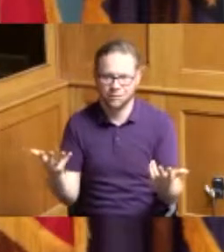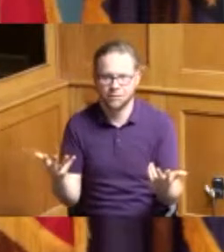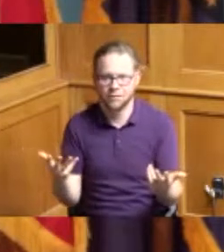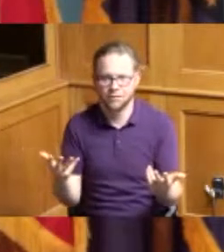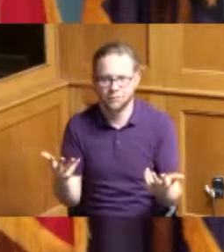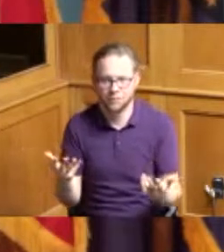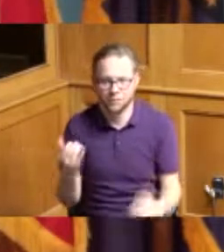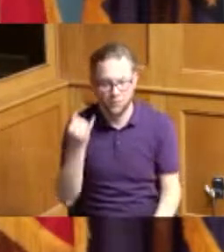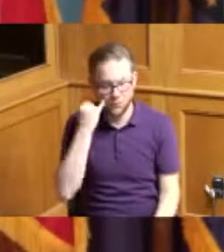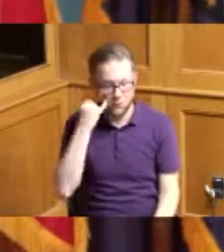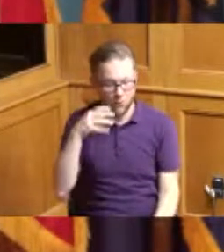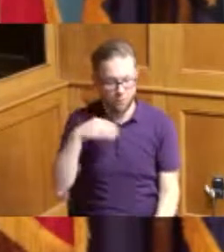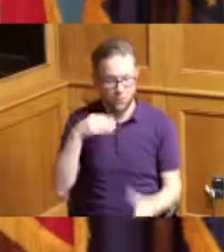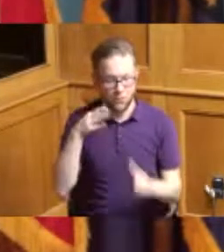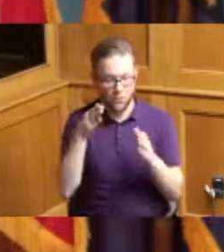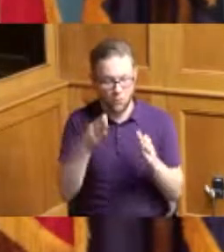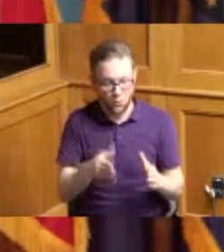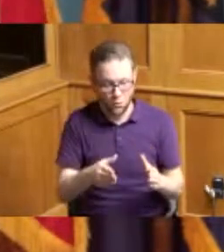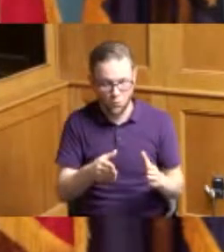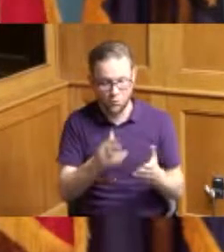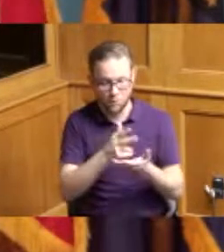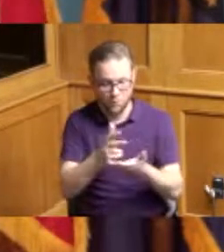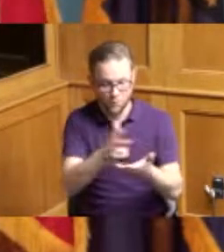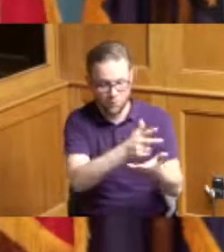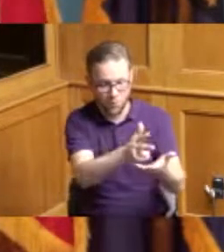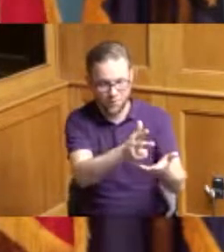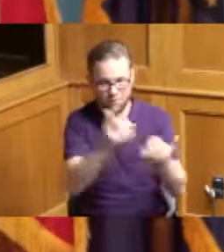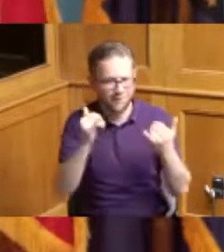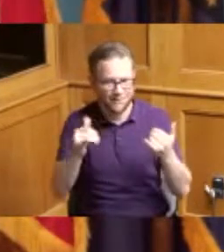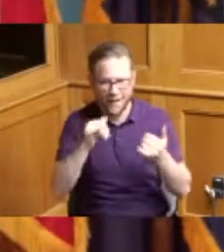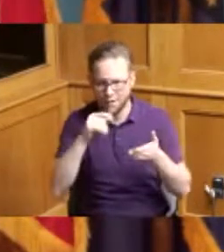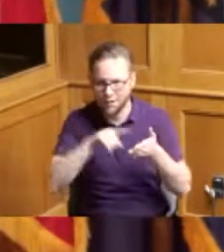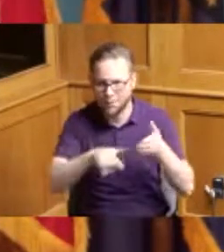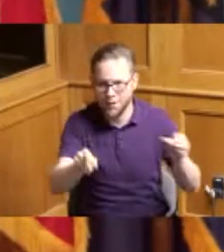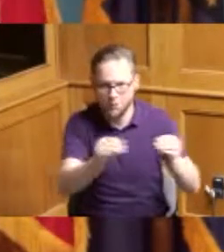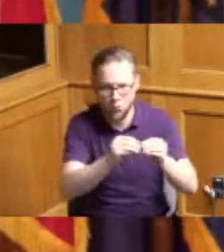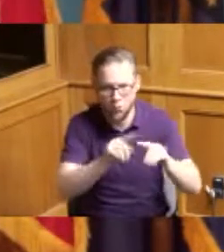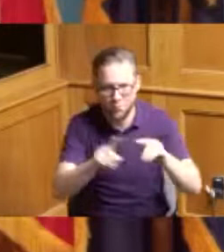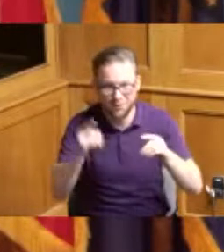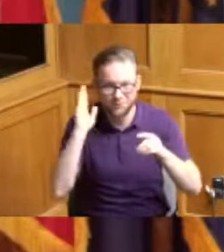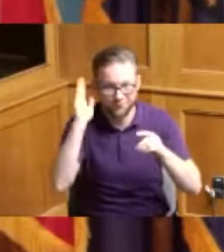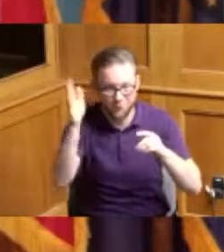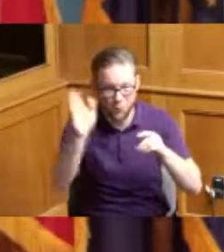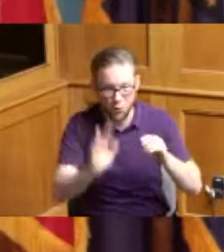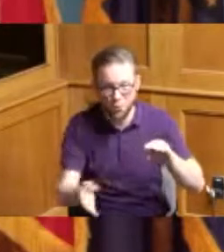a parking lot and currently doesn't have to pay on a doesn't have a a toilet or